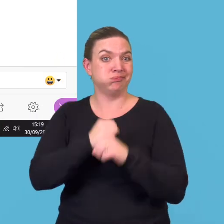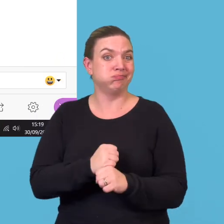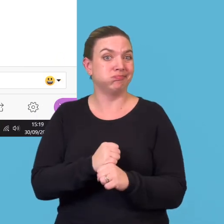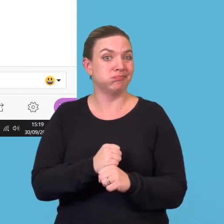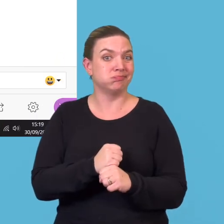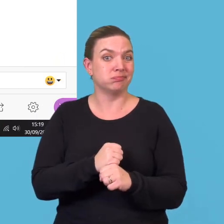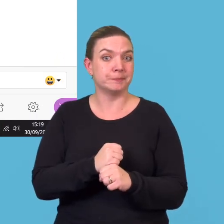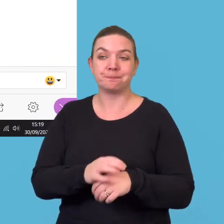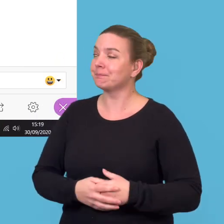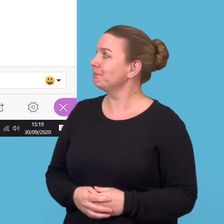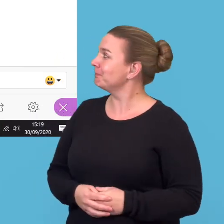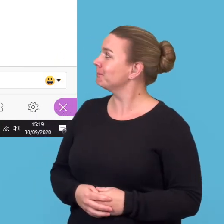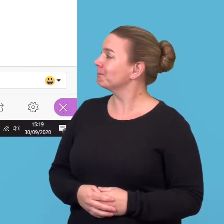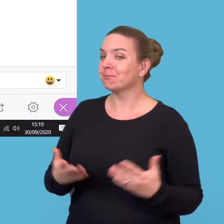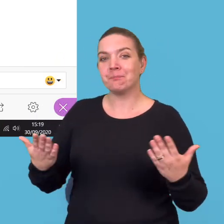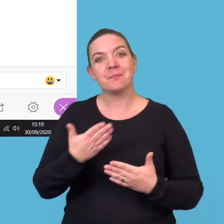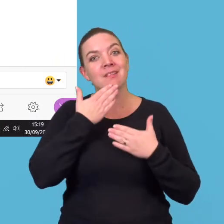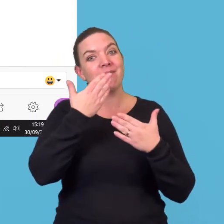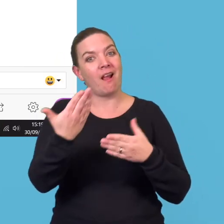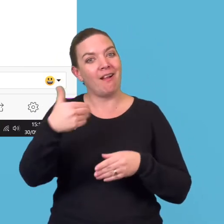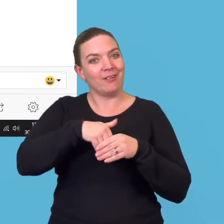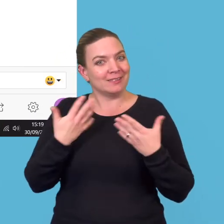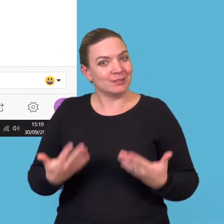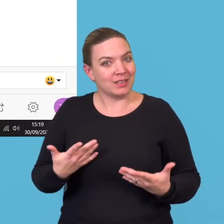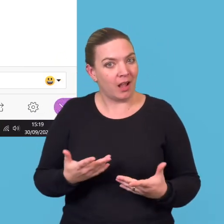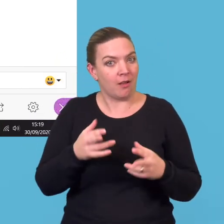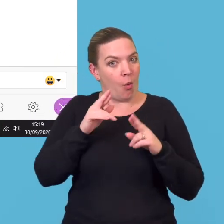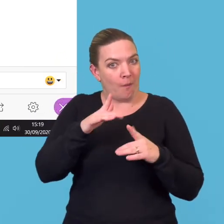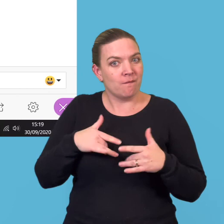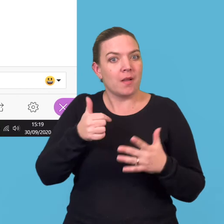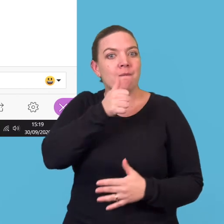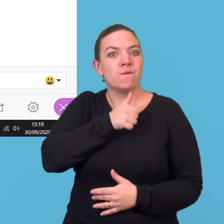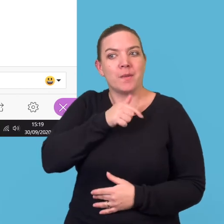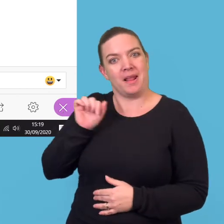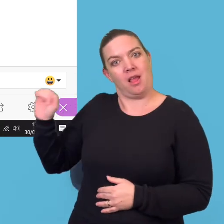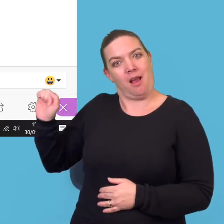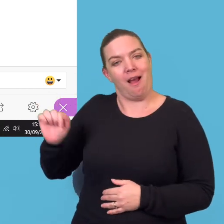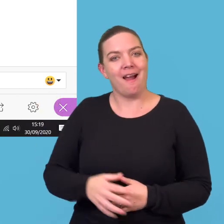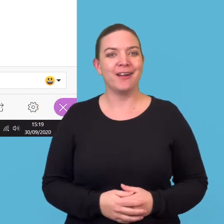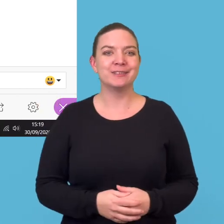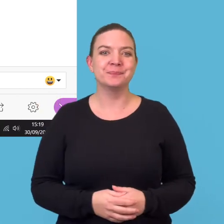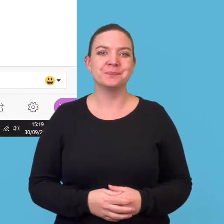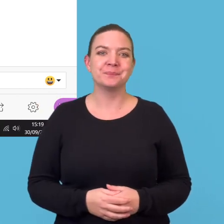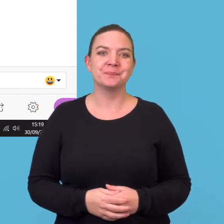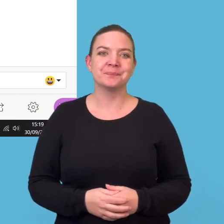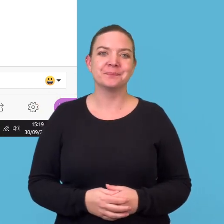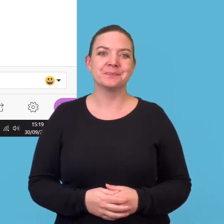right-hand side of your browser to close the session. Thanks for joining me today, and I hope that you now feel more familiar with Blackboard Collaborate.